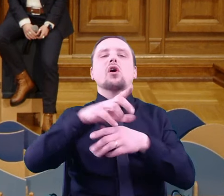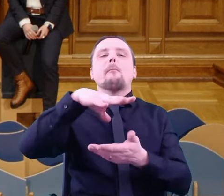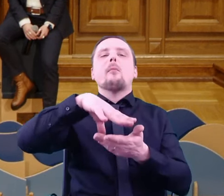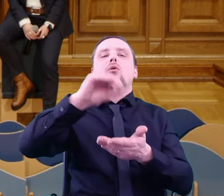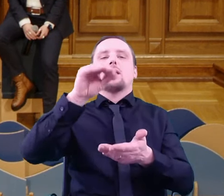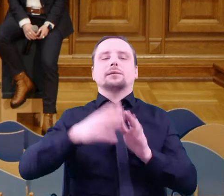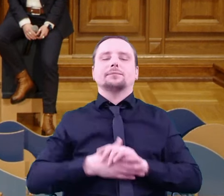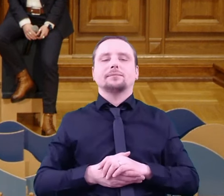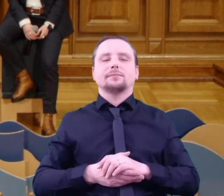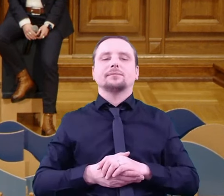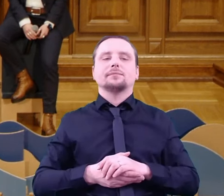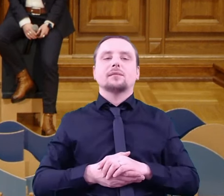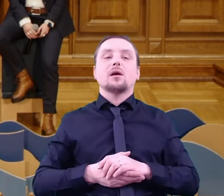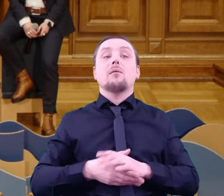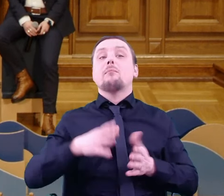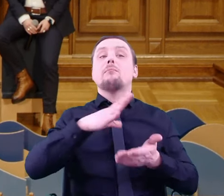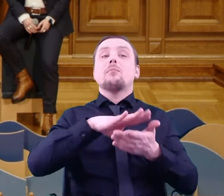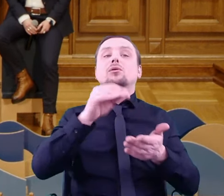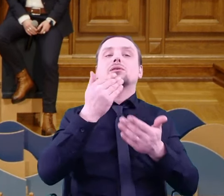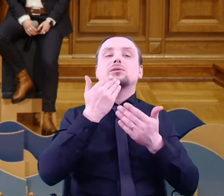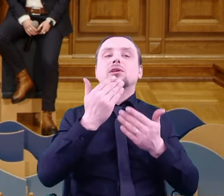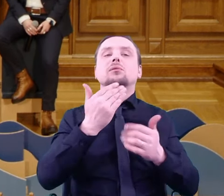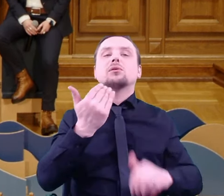which will be able to create specific works,